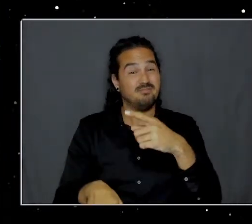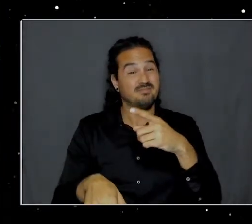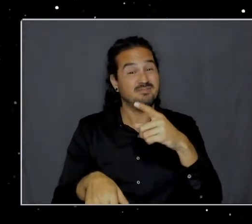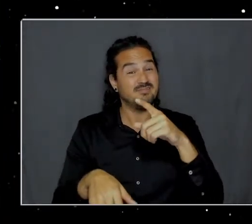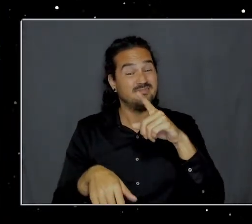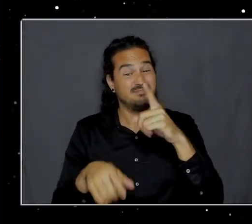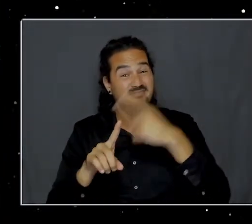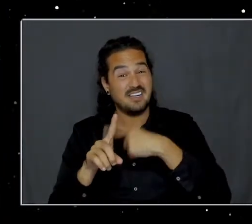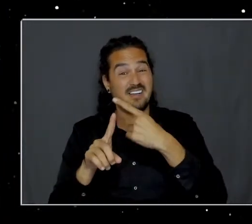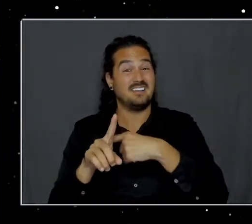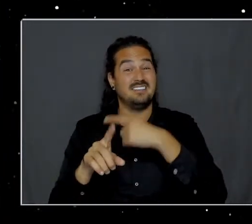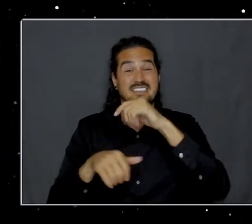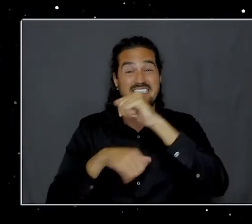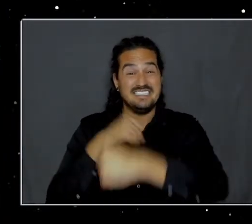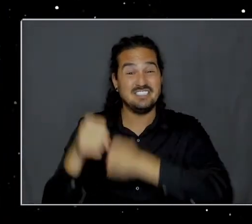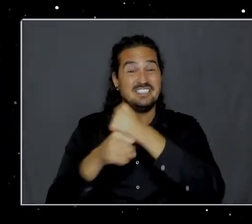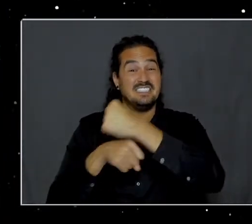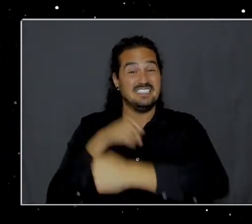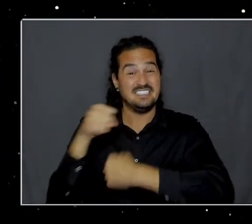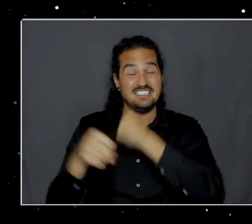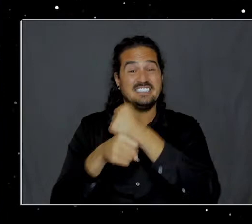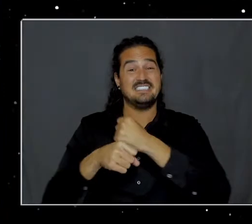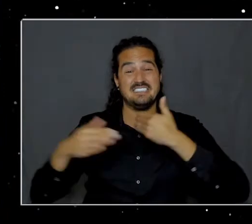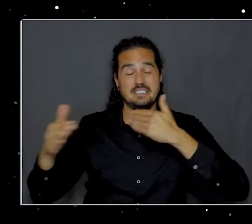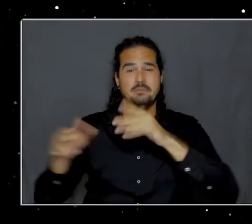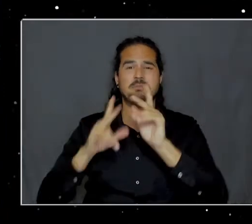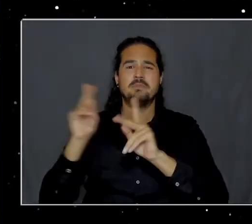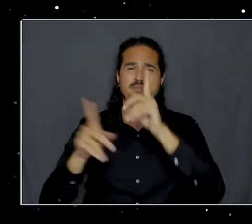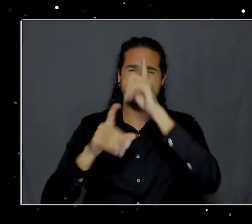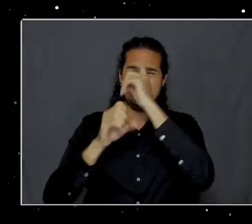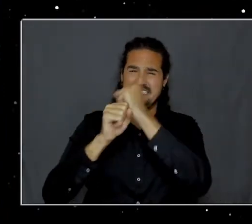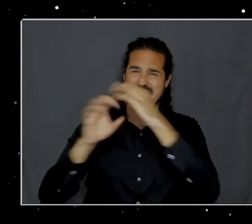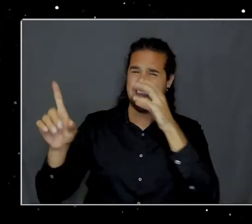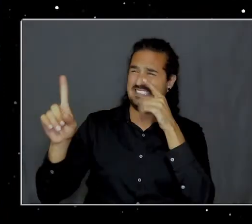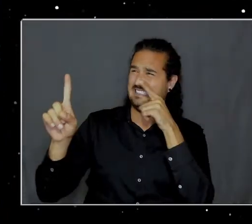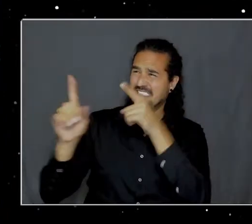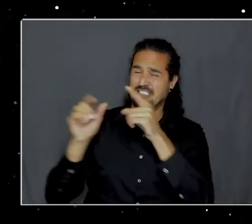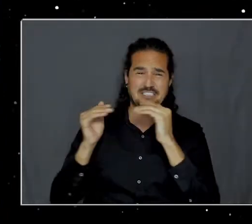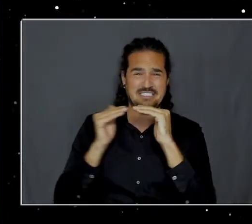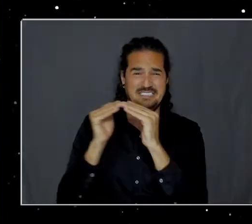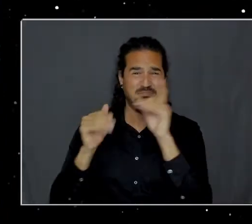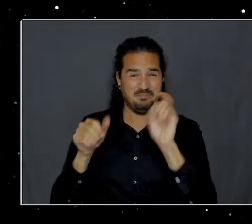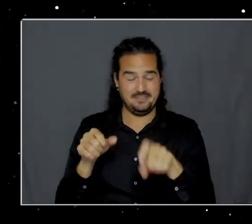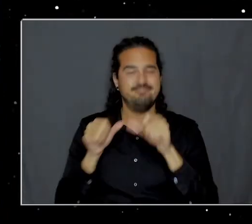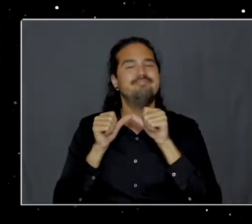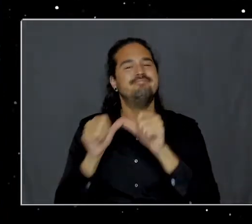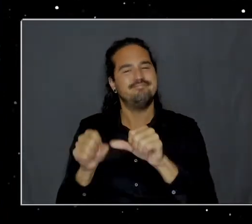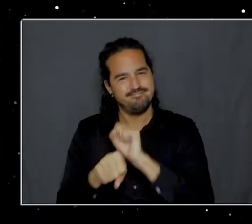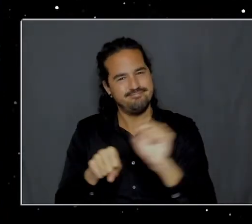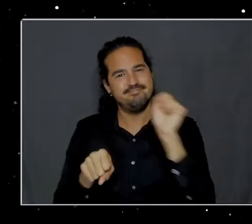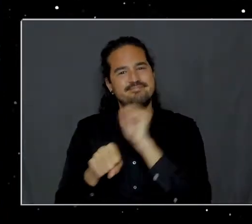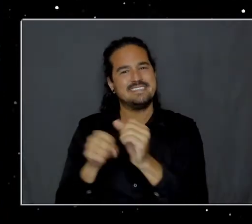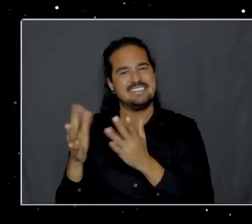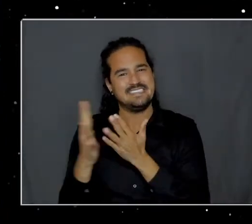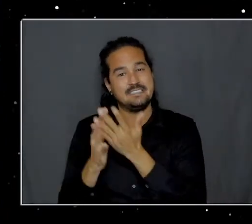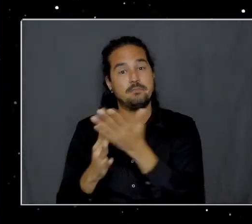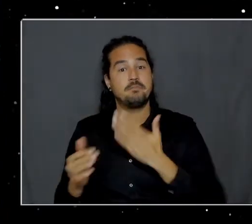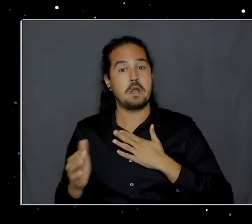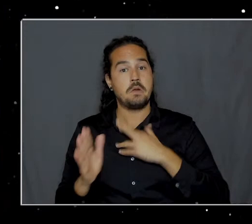EVEN GENERATIONS OF JUSTICE-MINDED PEOPLE TO KEEP PUSHING.